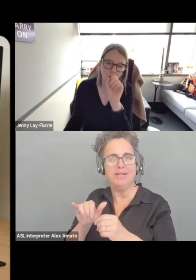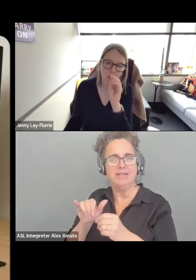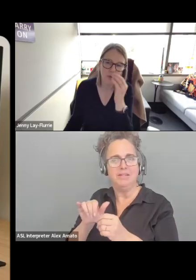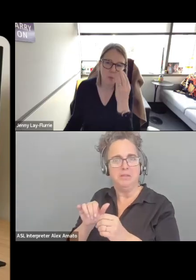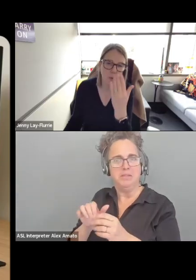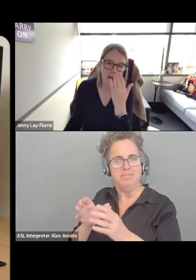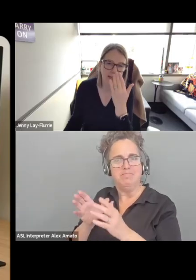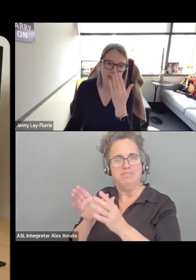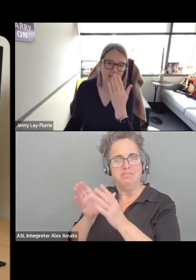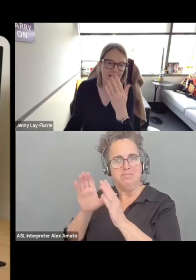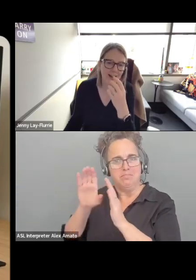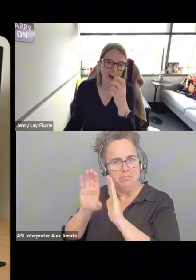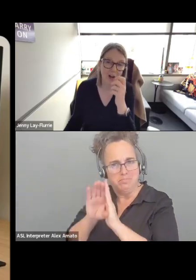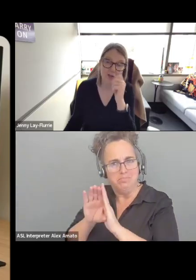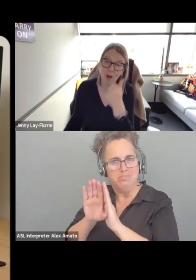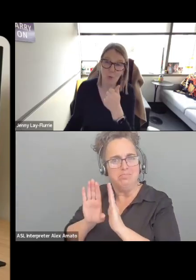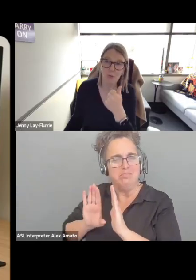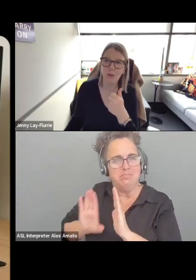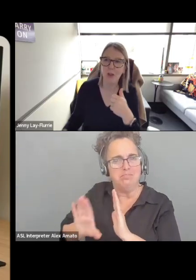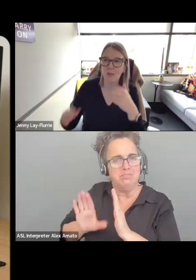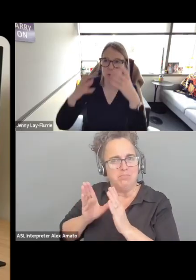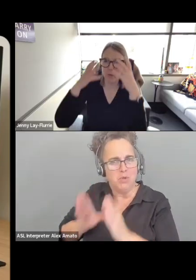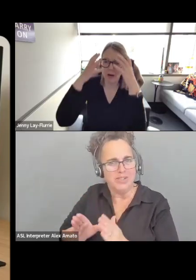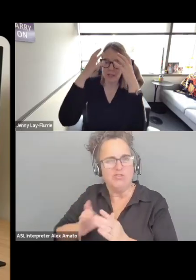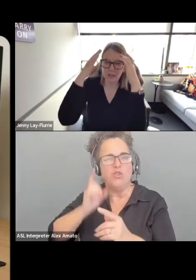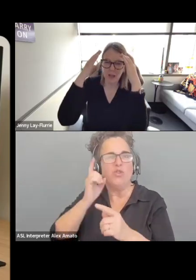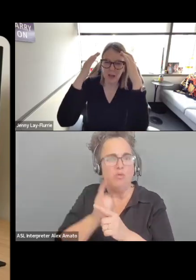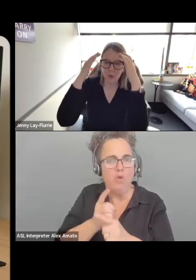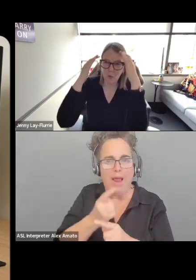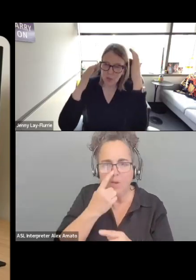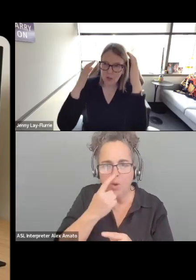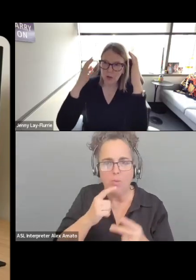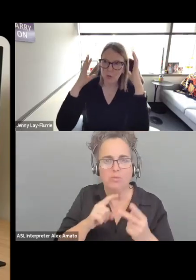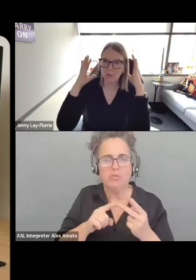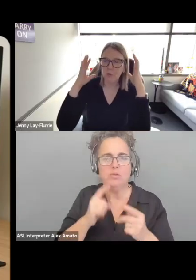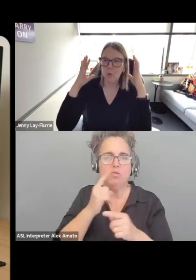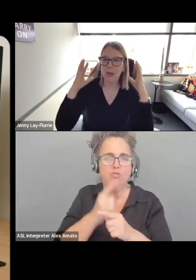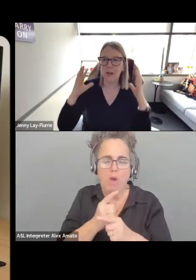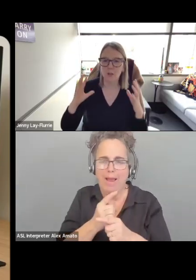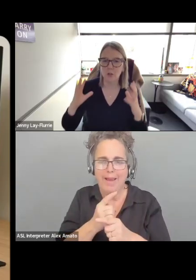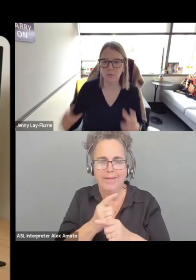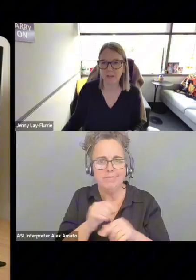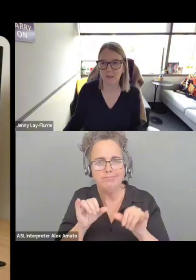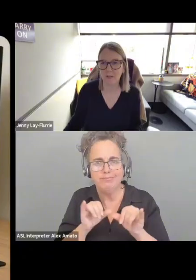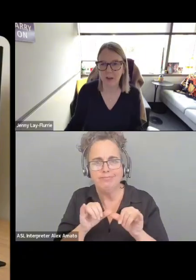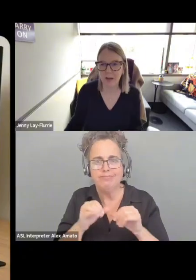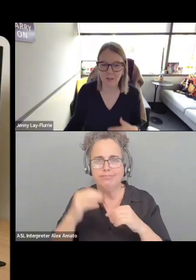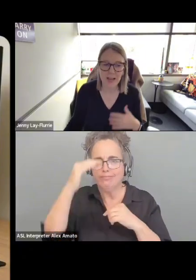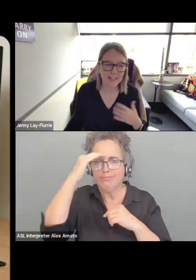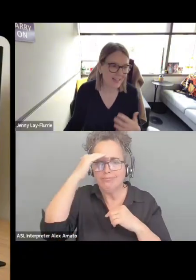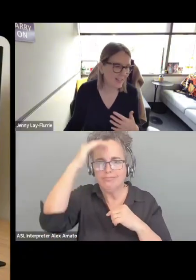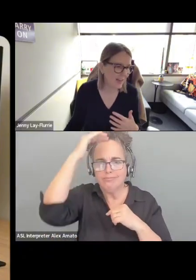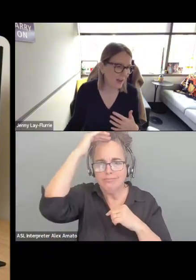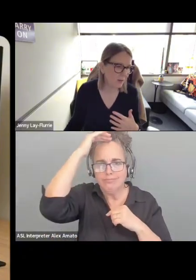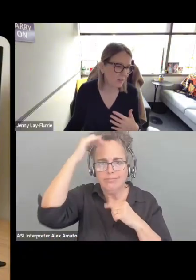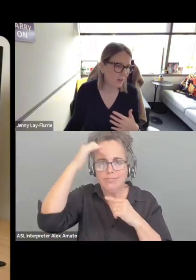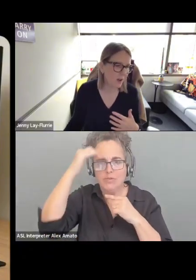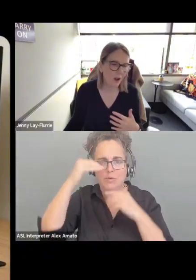So the right nose, the right ratio of forehead to rest of face, details